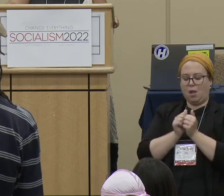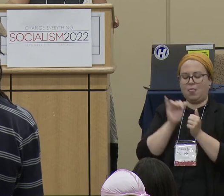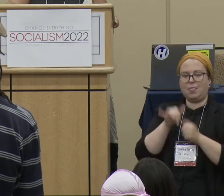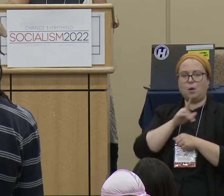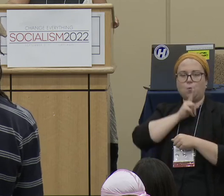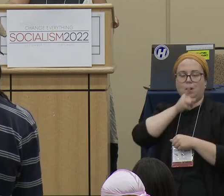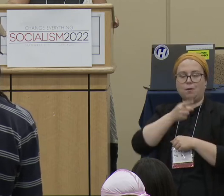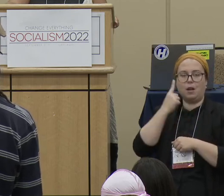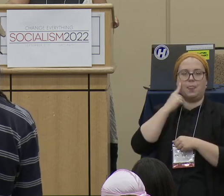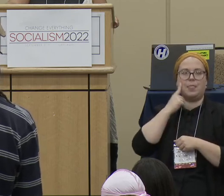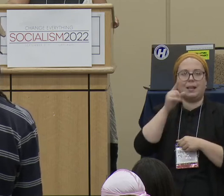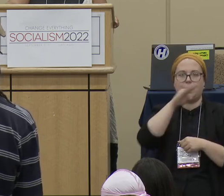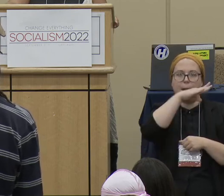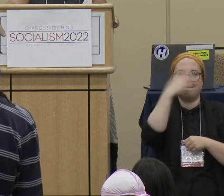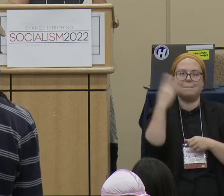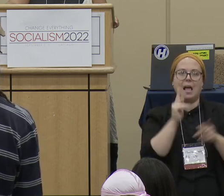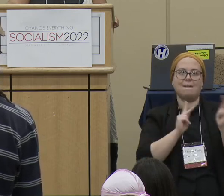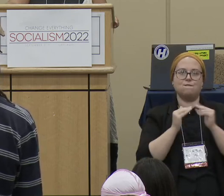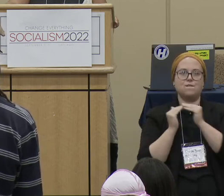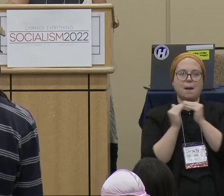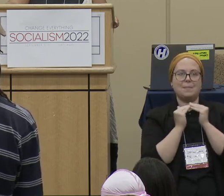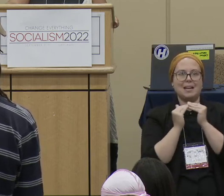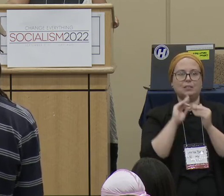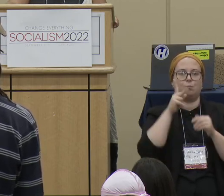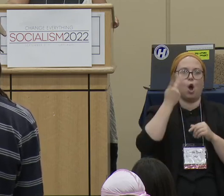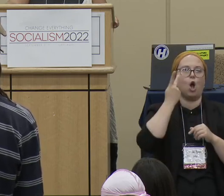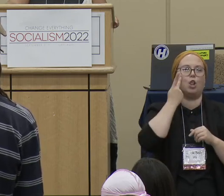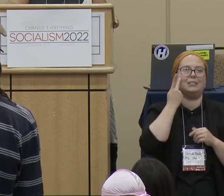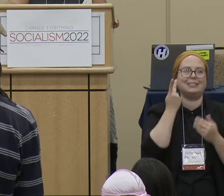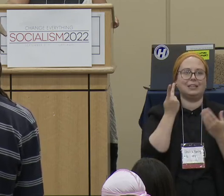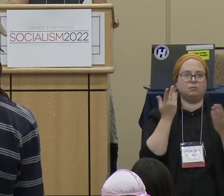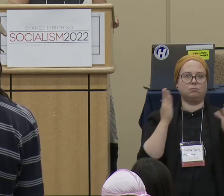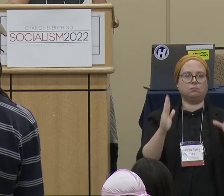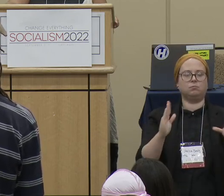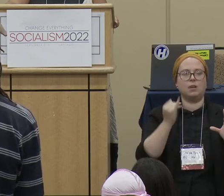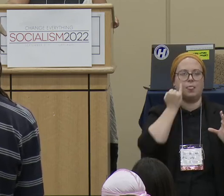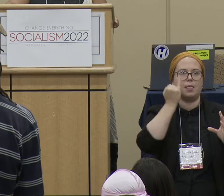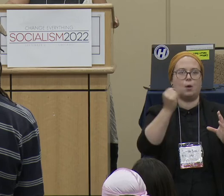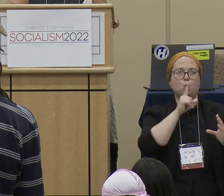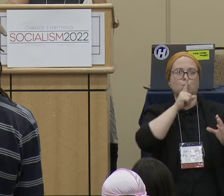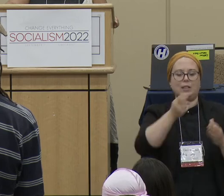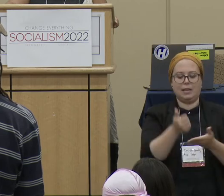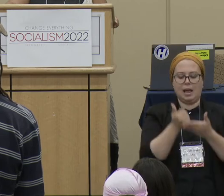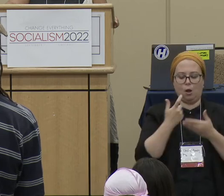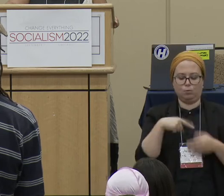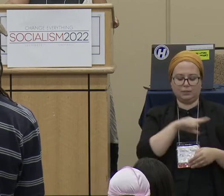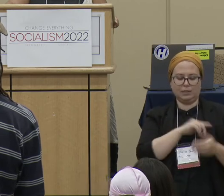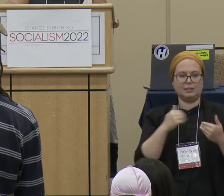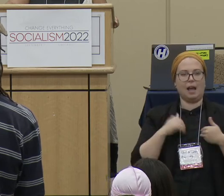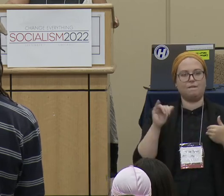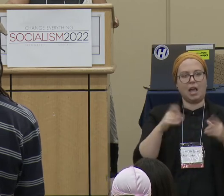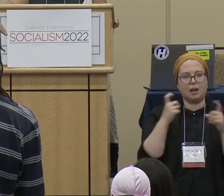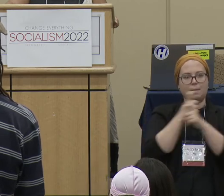socialists, understand and continue it. I think Black feminist politics and framework really helps us hold that